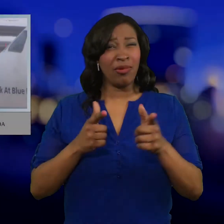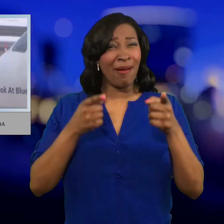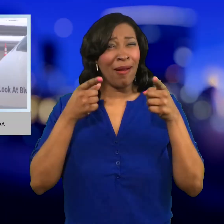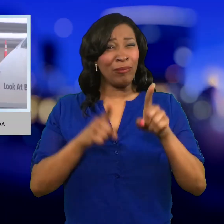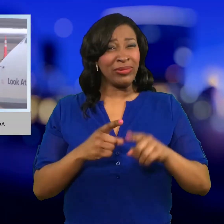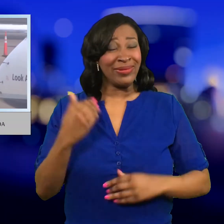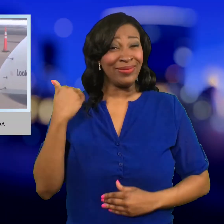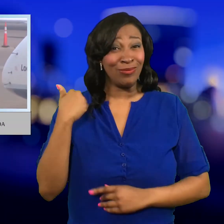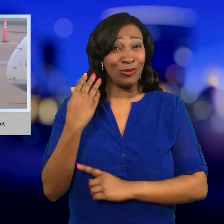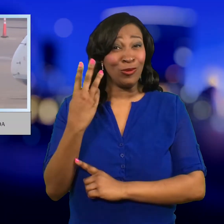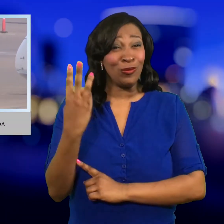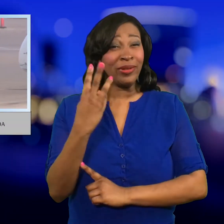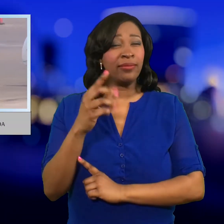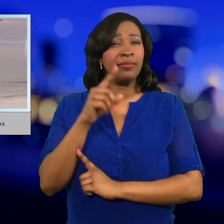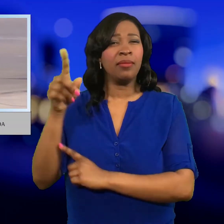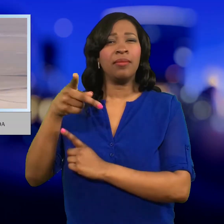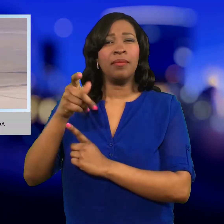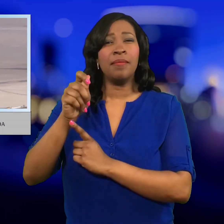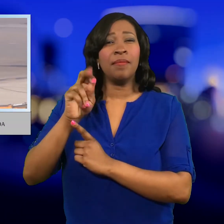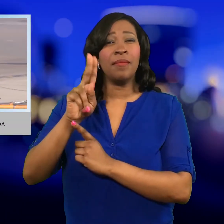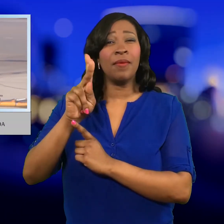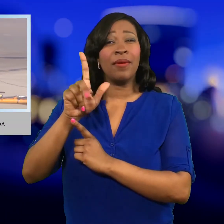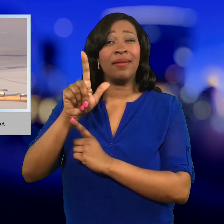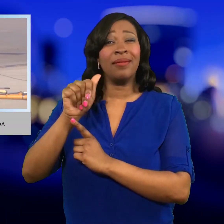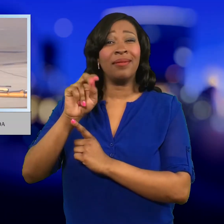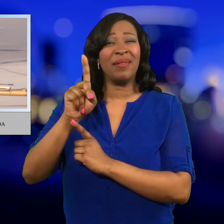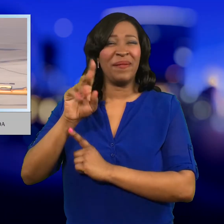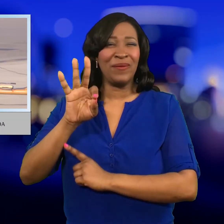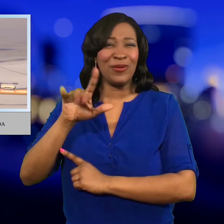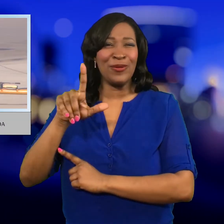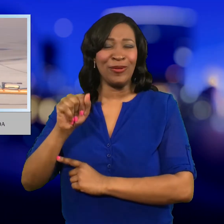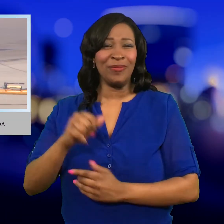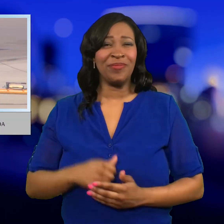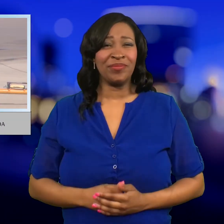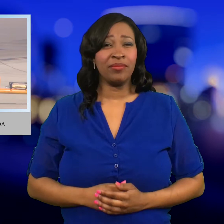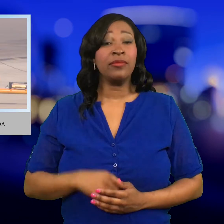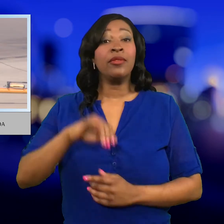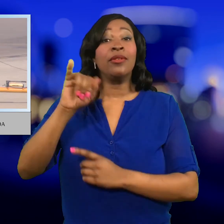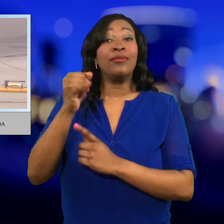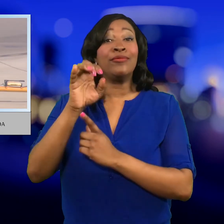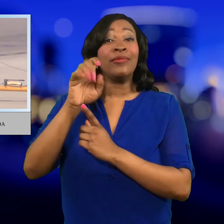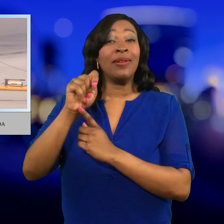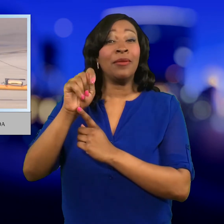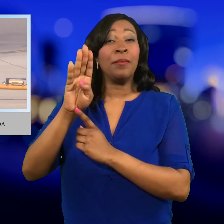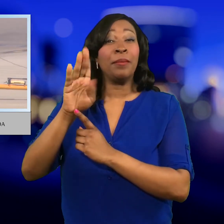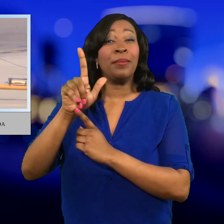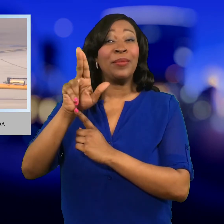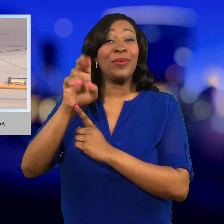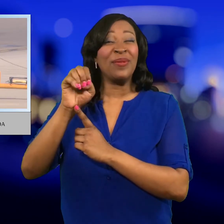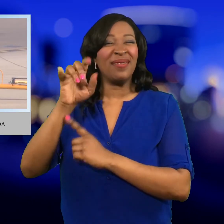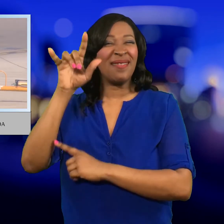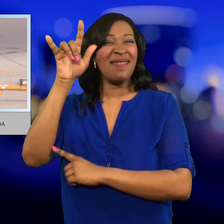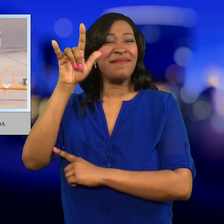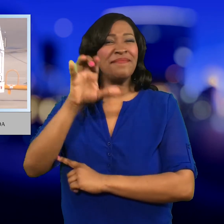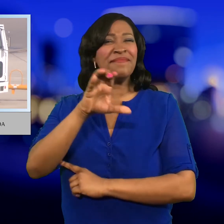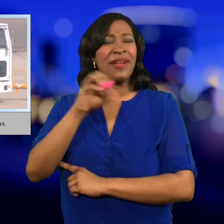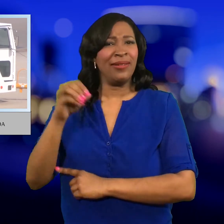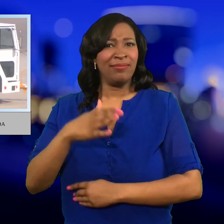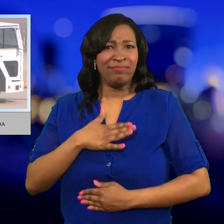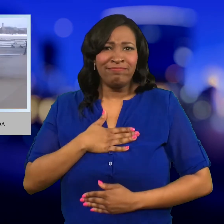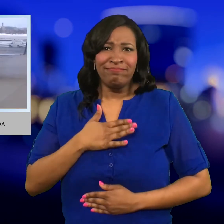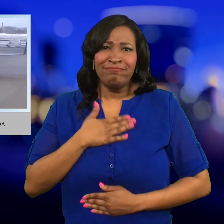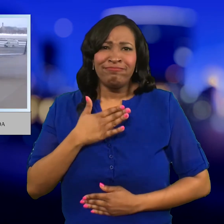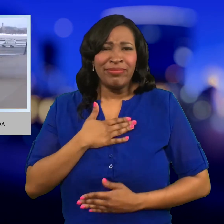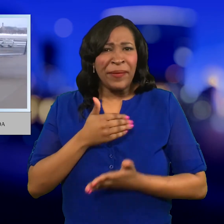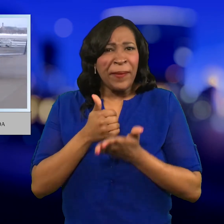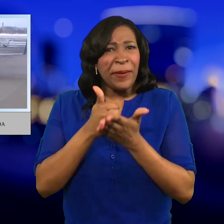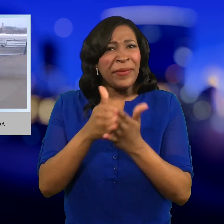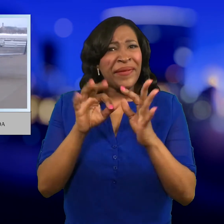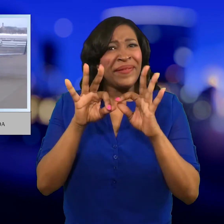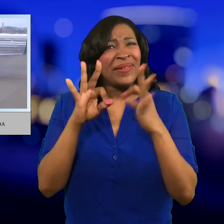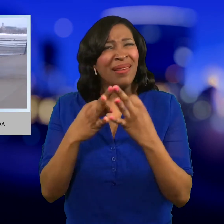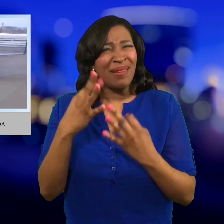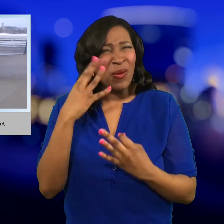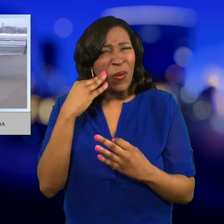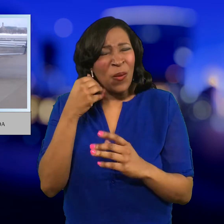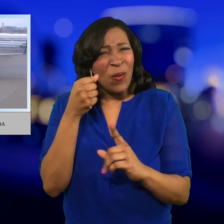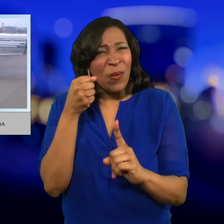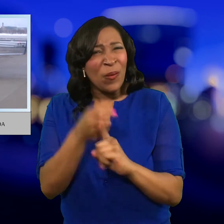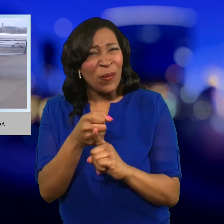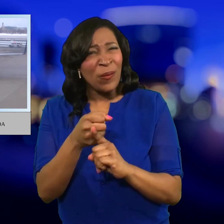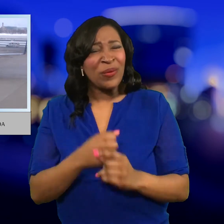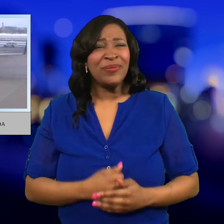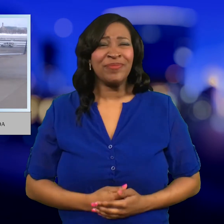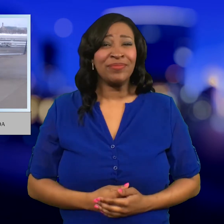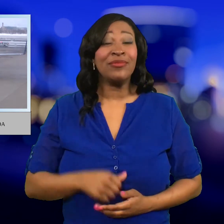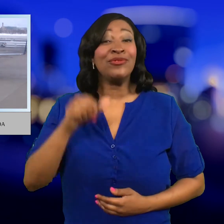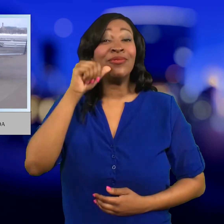JetBlue wants to help the families impacted by Wednesday's shooting in Parkland, Florida.